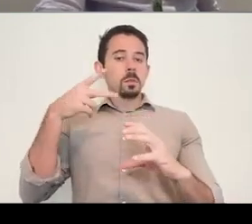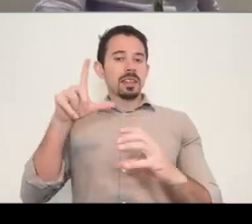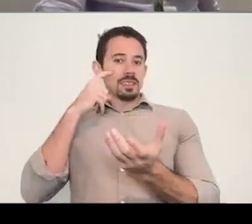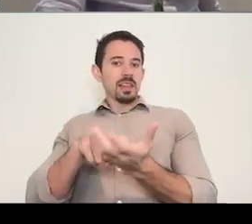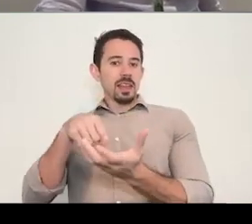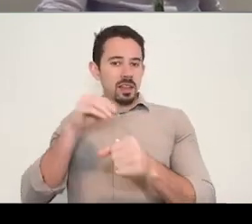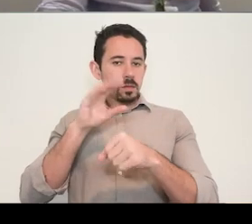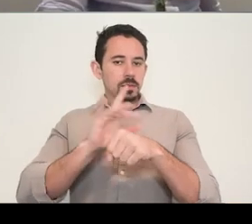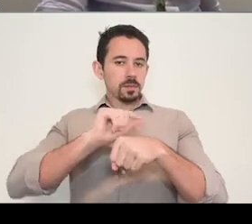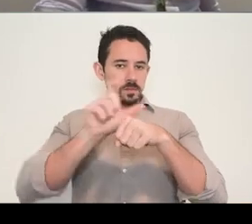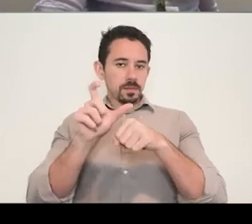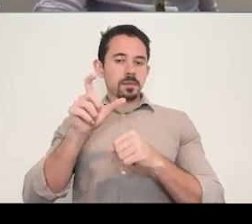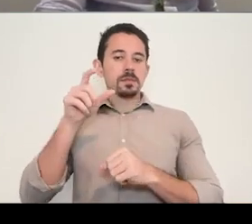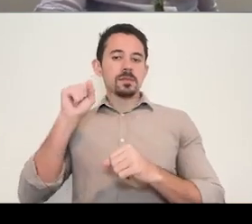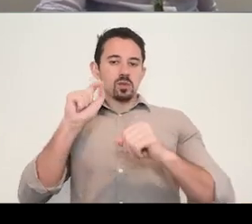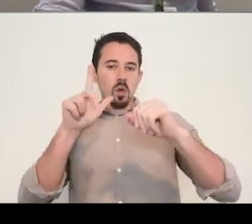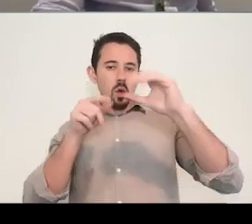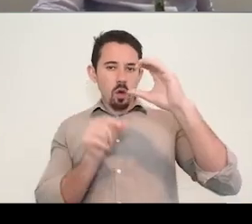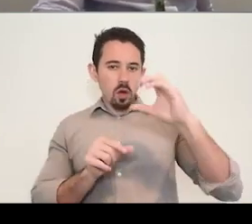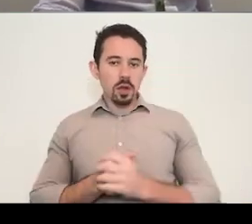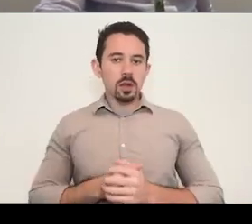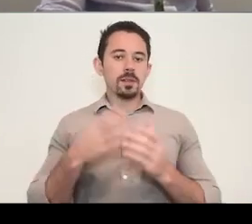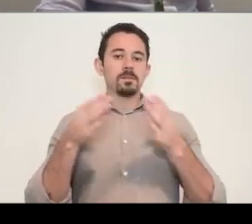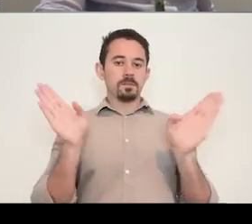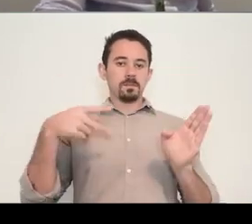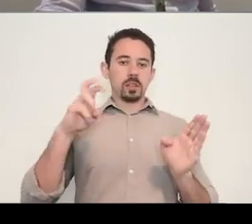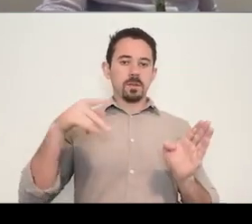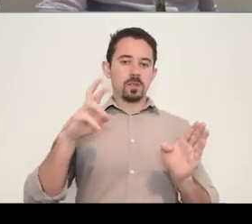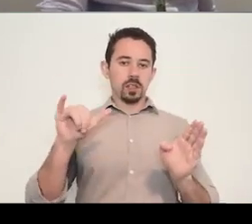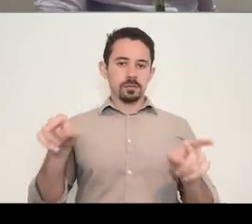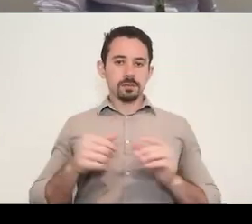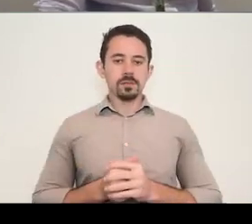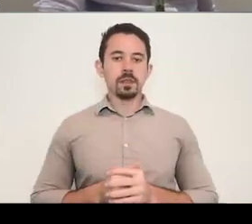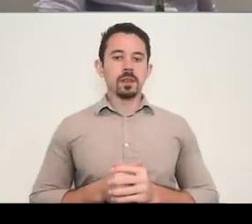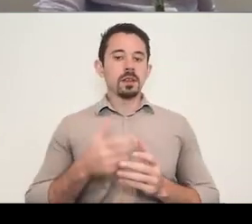and this is reflected on a WFL dot blot with cell associated and secreted fractions.